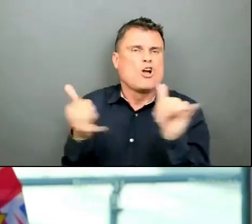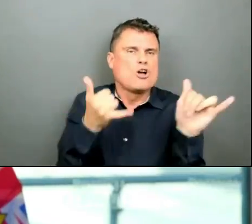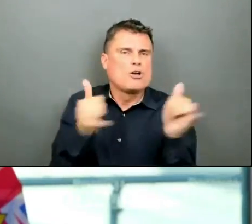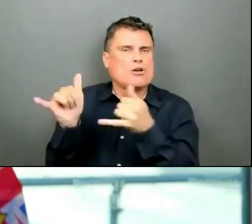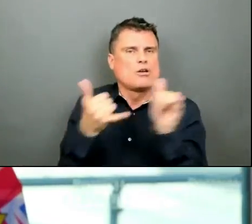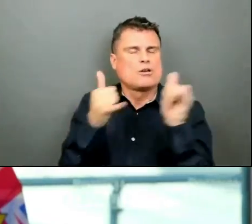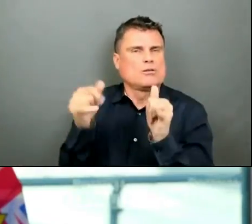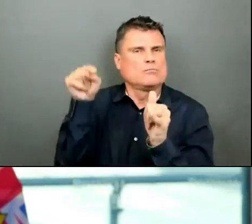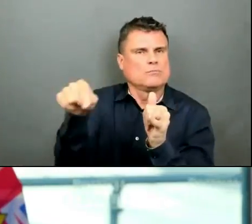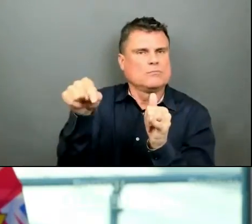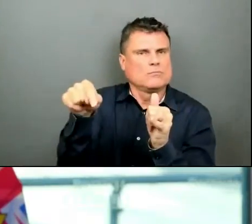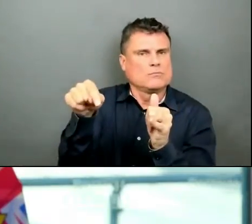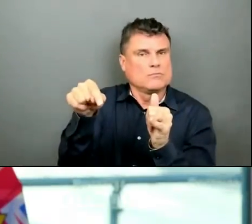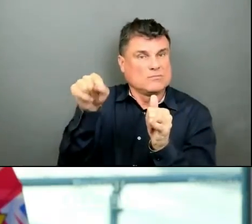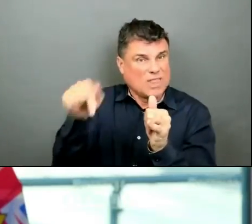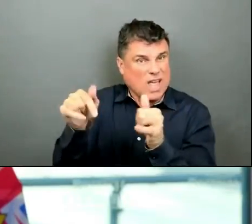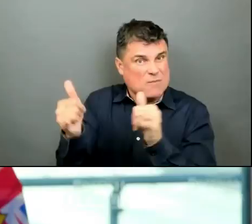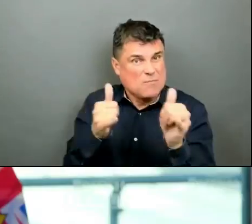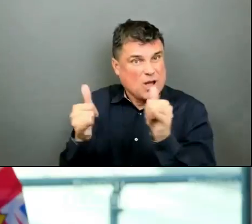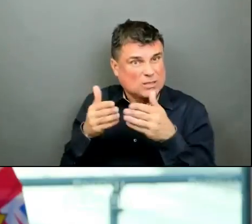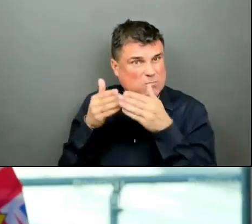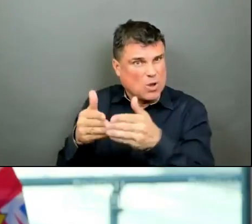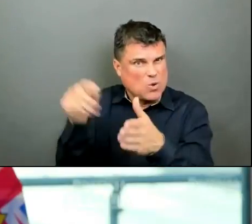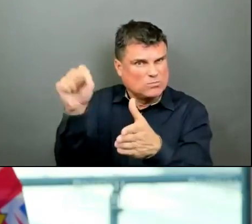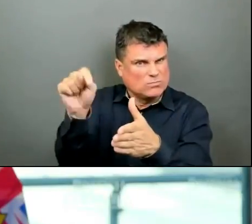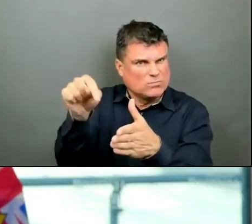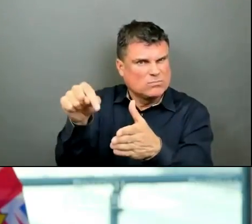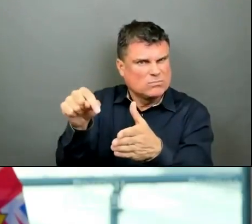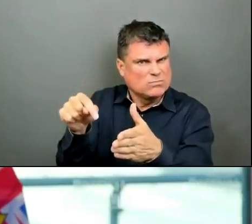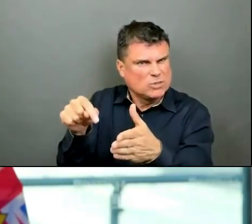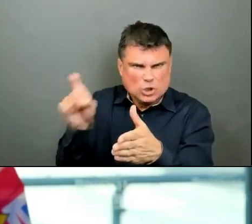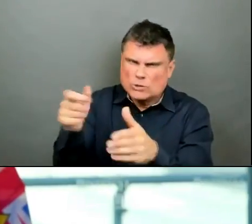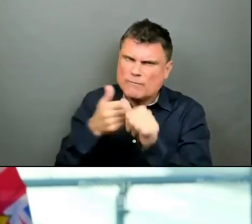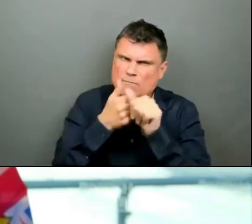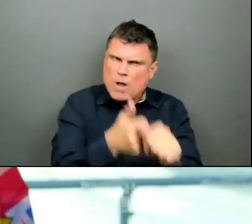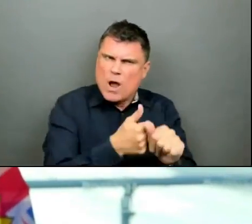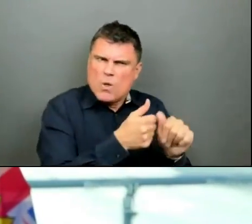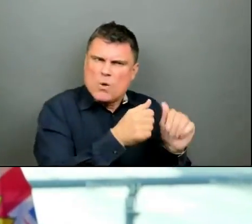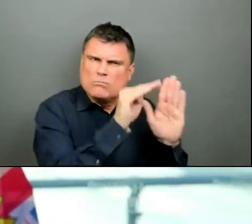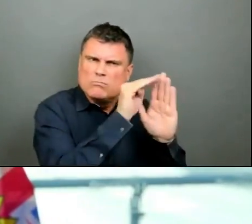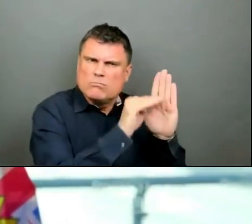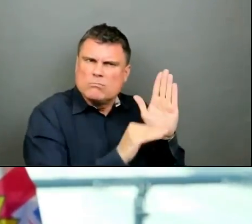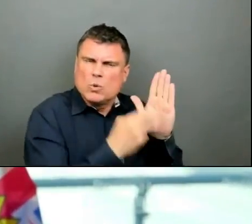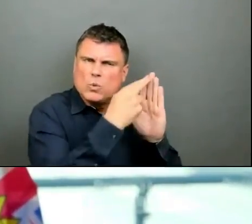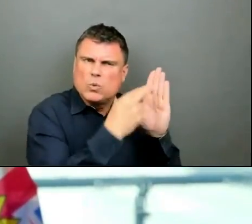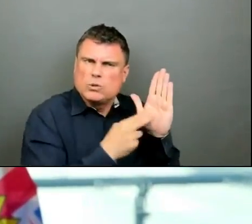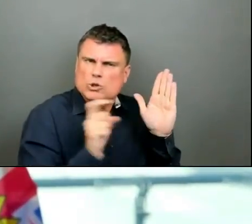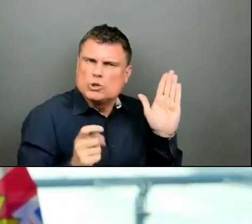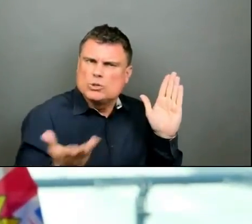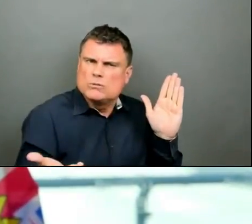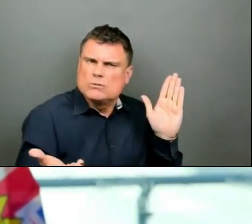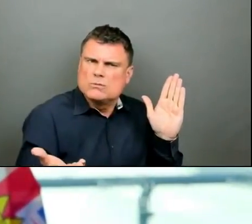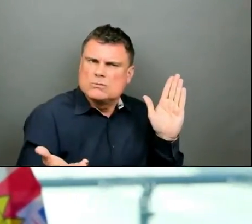news, what rules do they fall with the restrictions you announced and should these businesses be able to